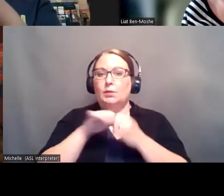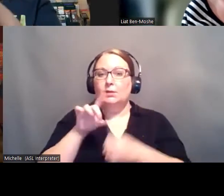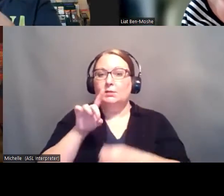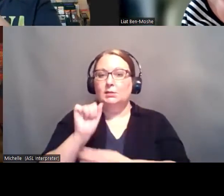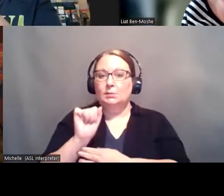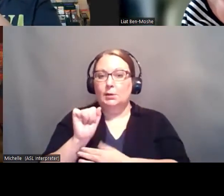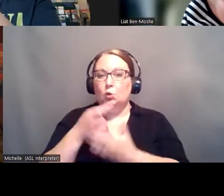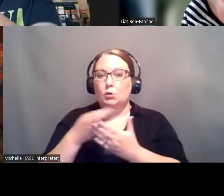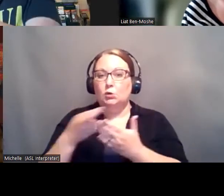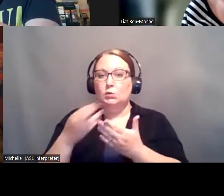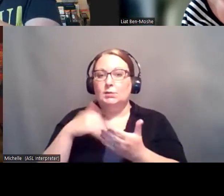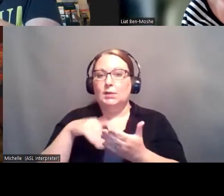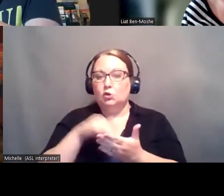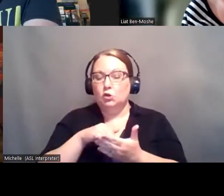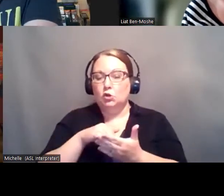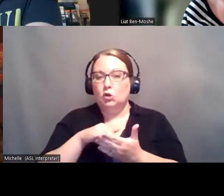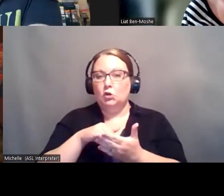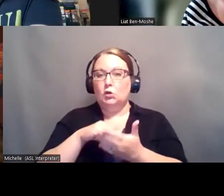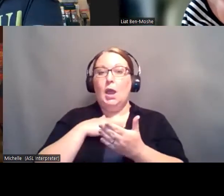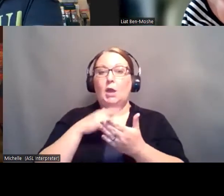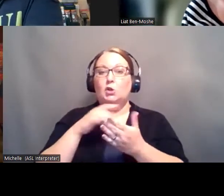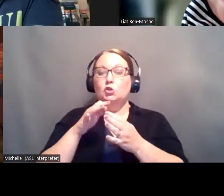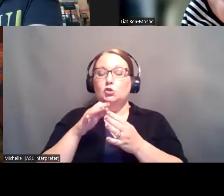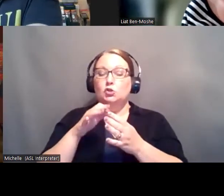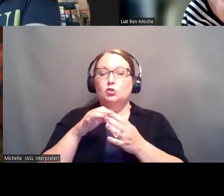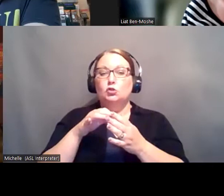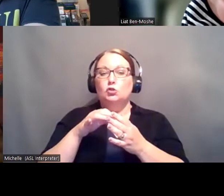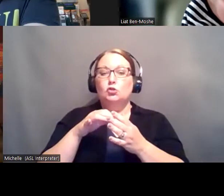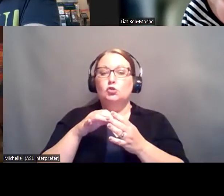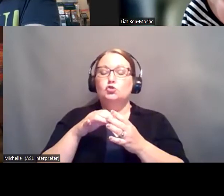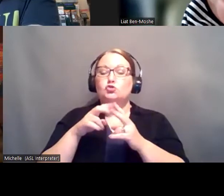and Critical Disability Studies graduate department.